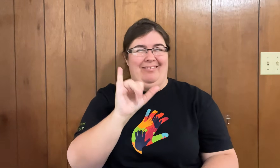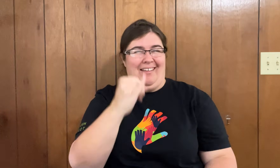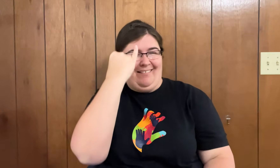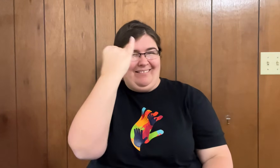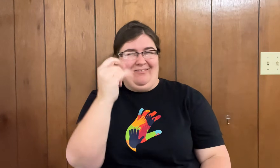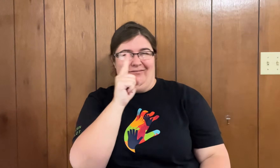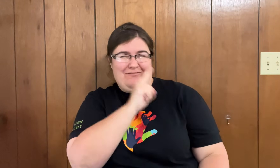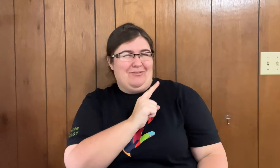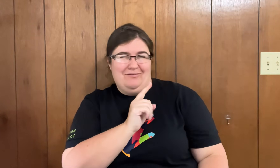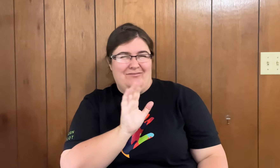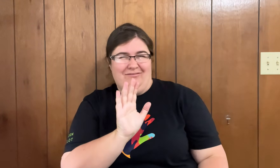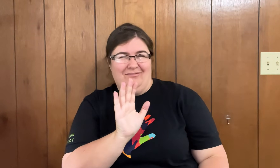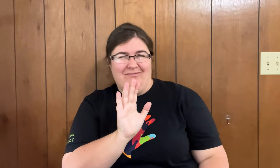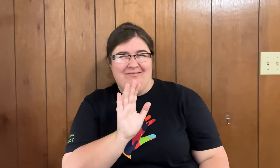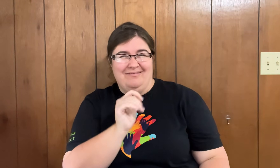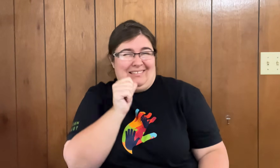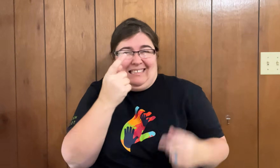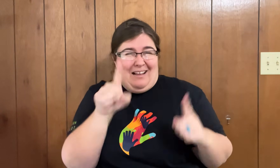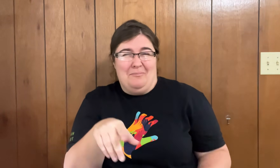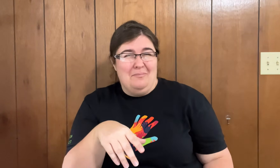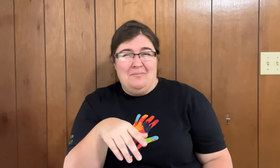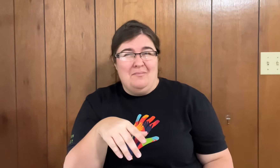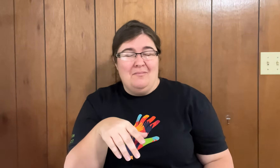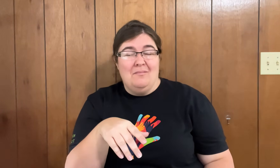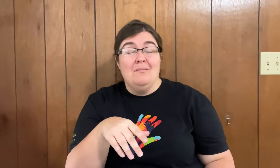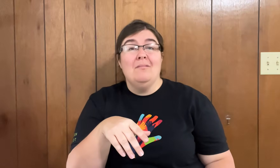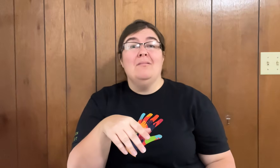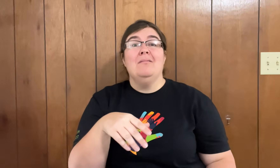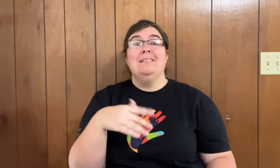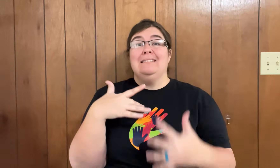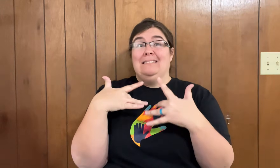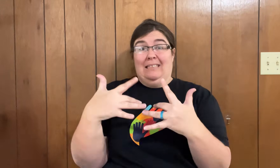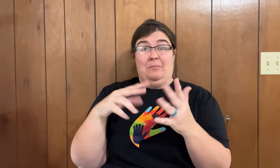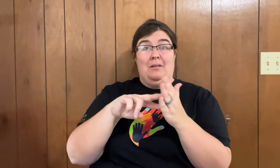that idea is a false assumption. It can't happen.